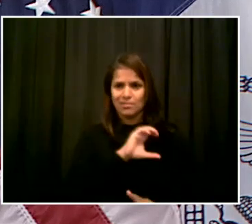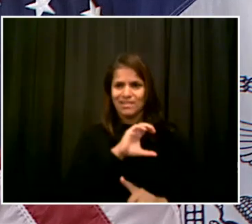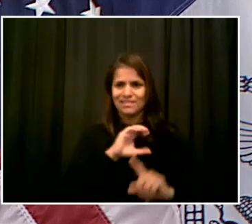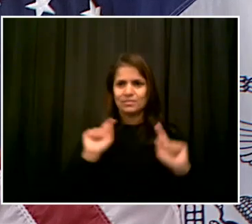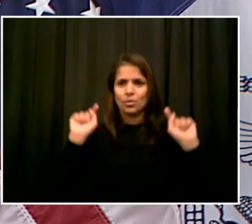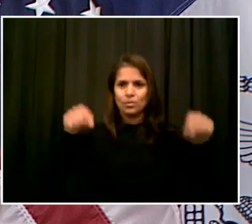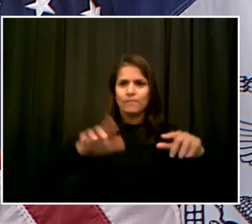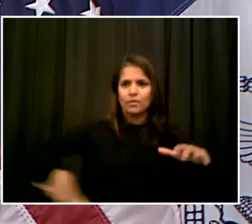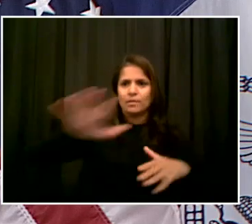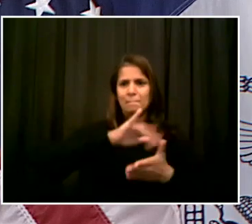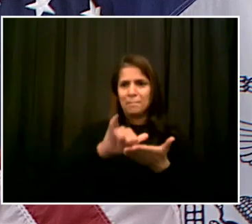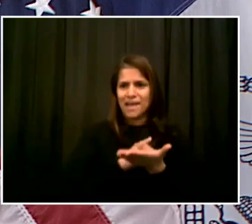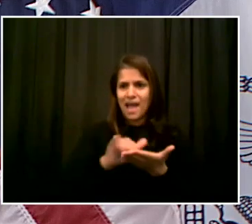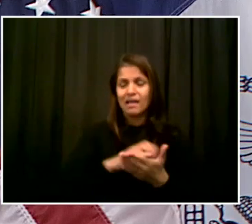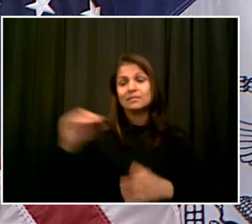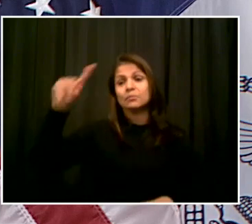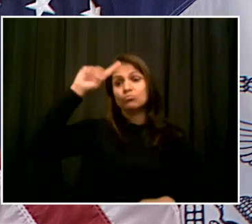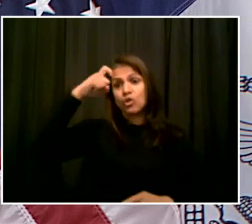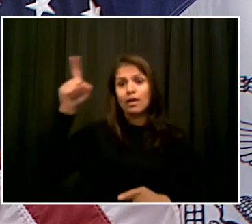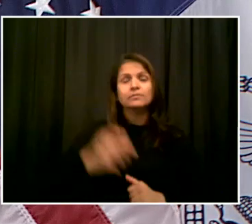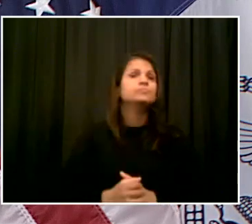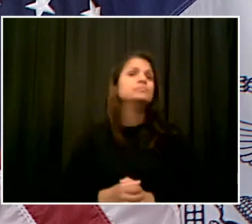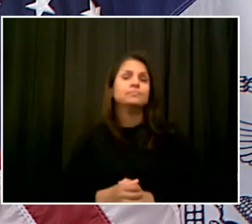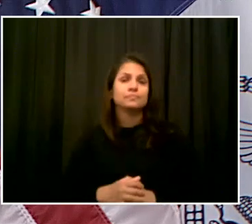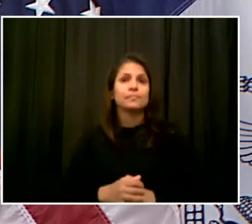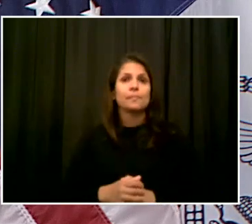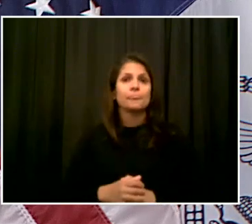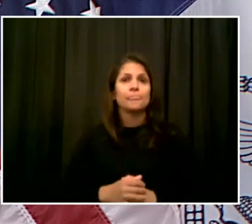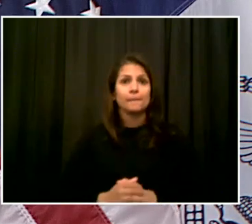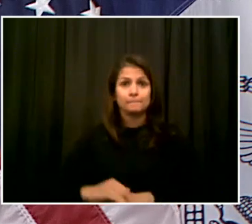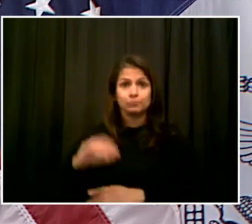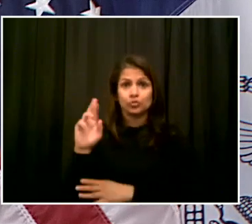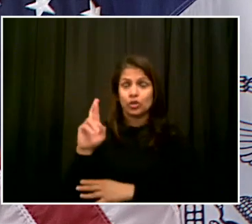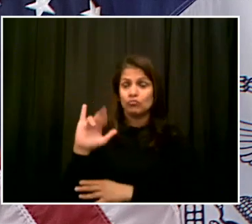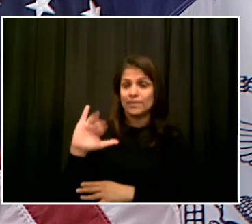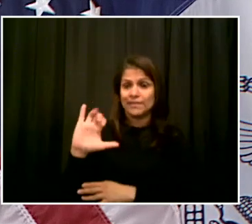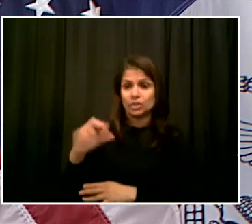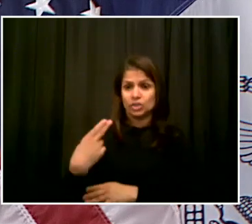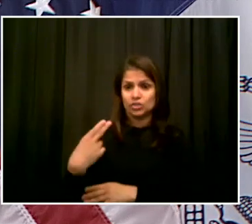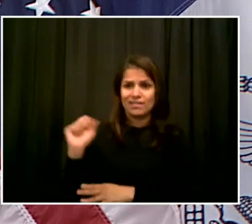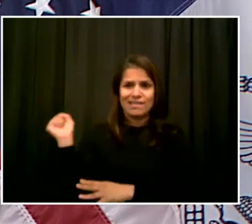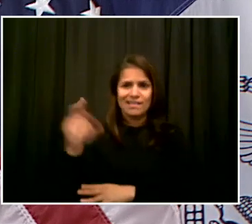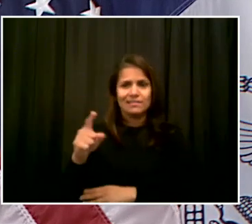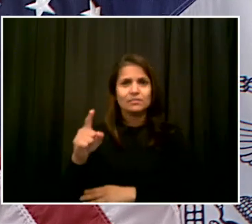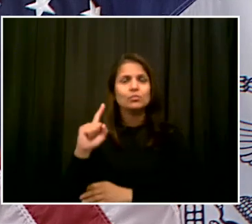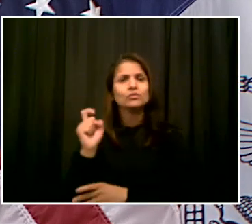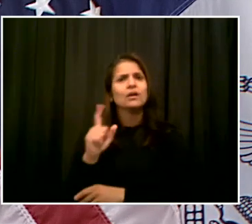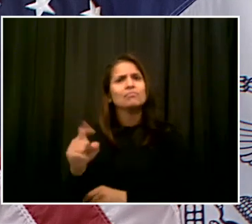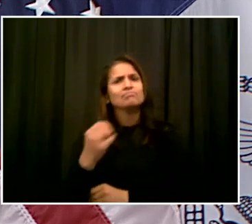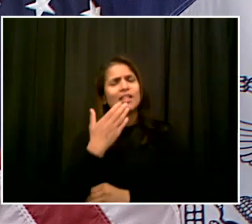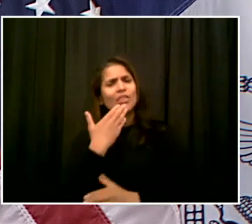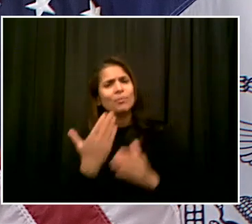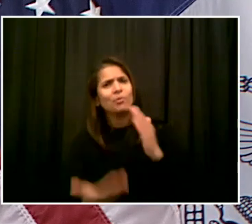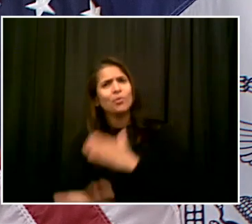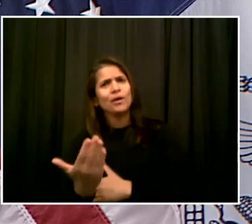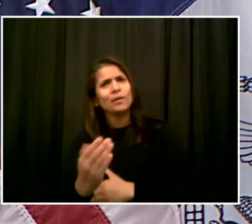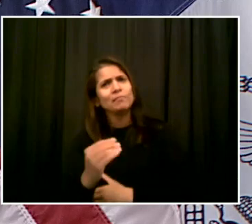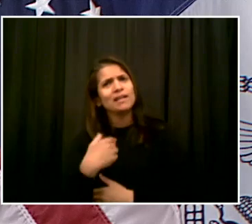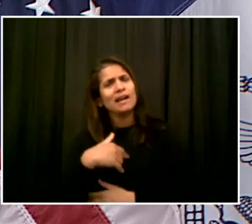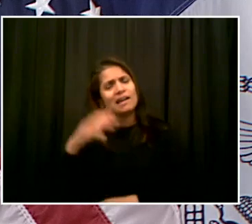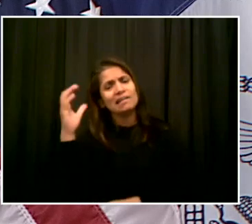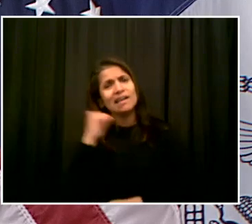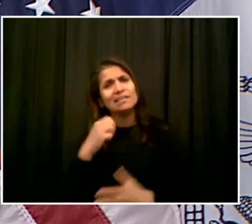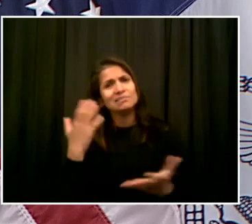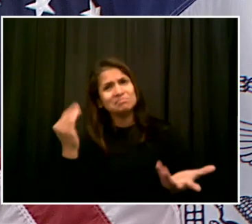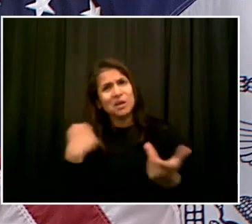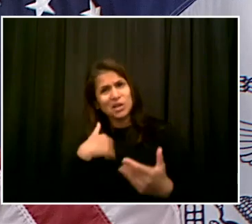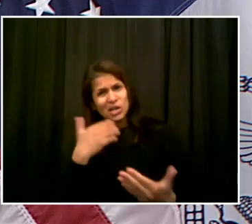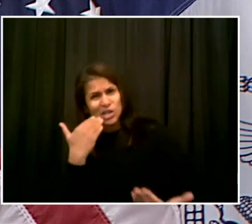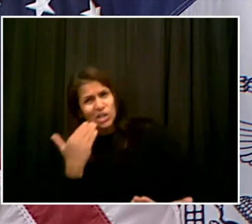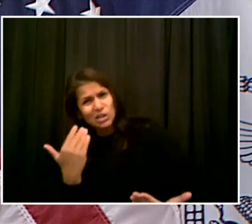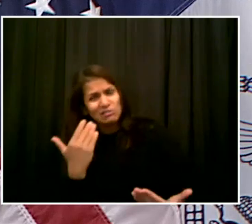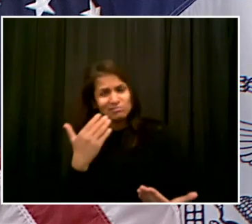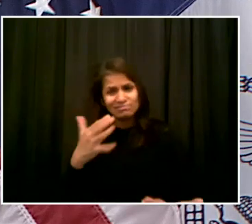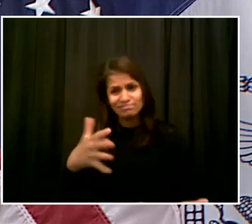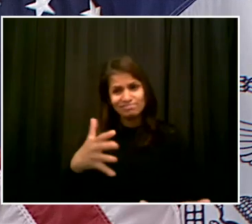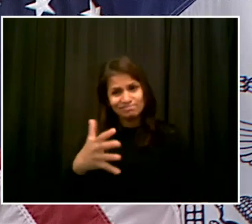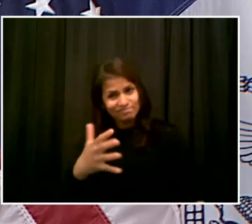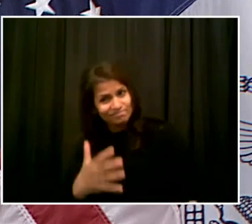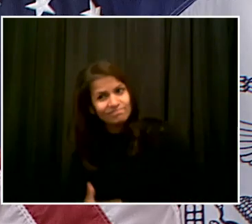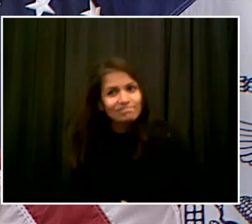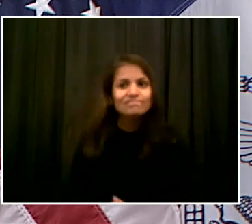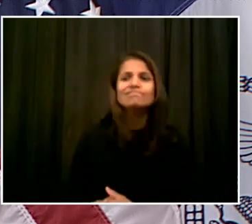NIGHT.